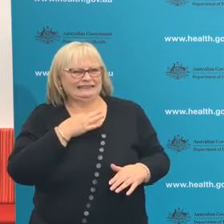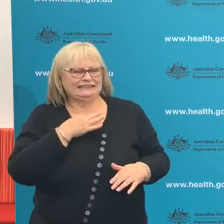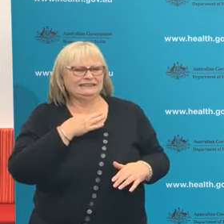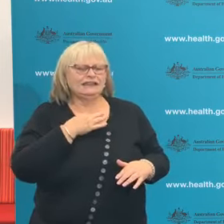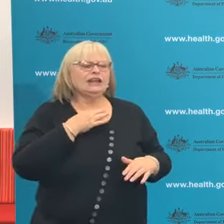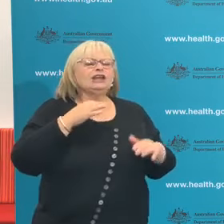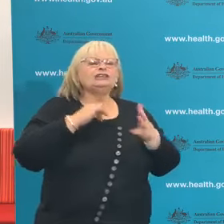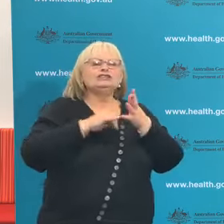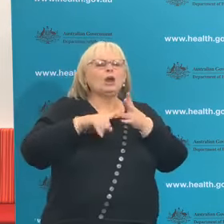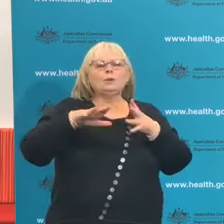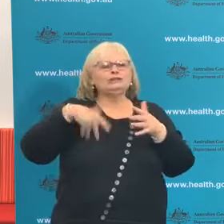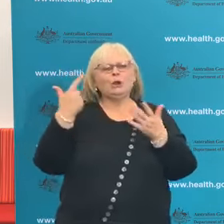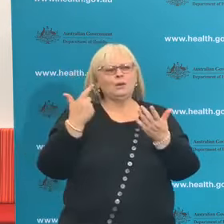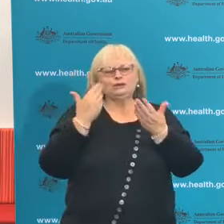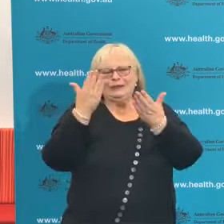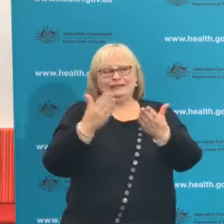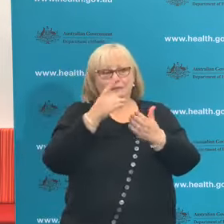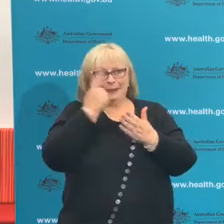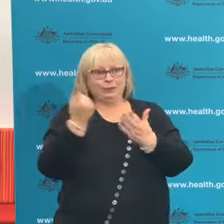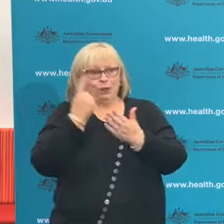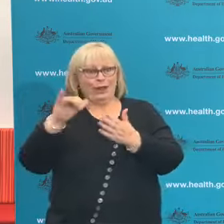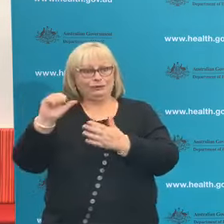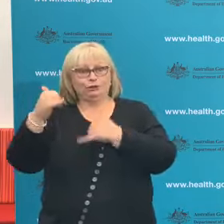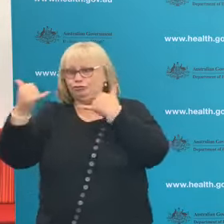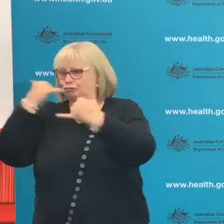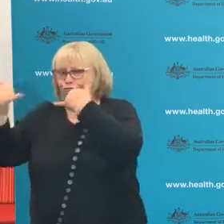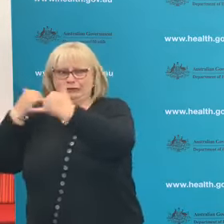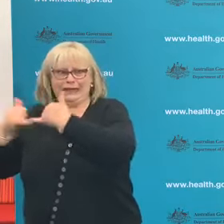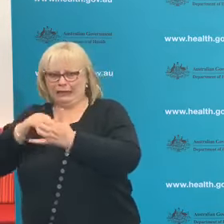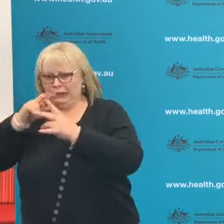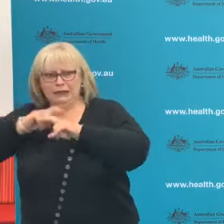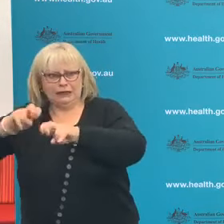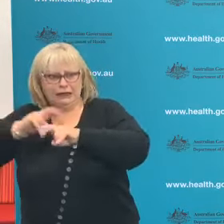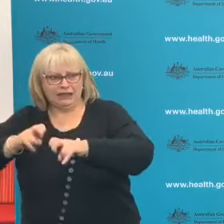tracers a list of a thousand phone numbers when there are twenty-five of